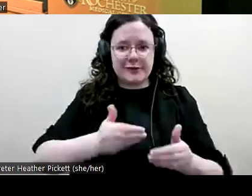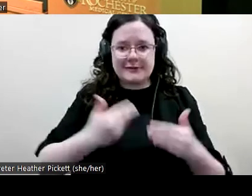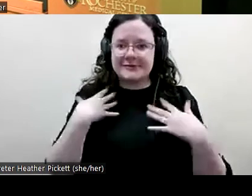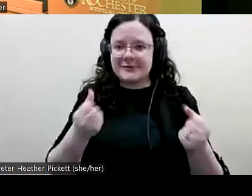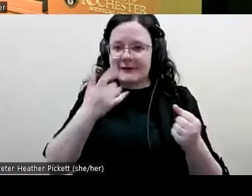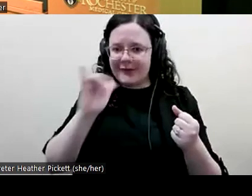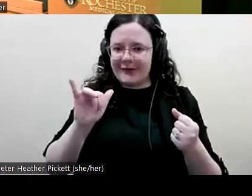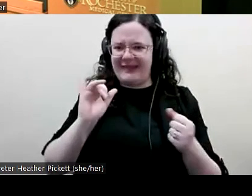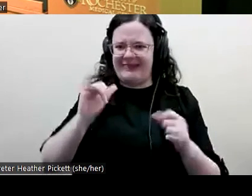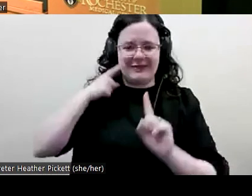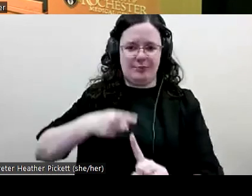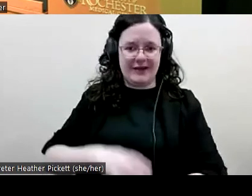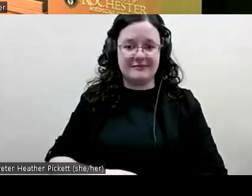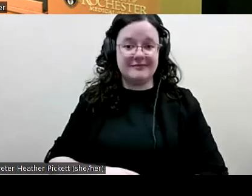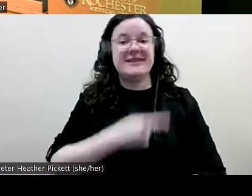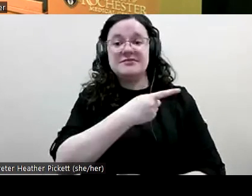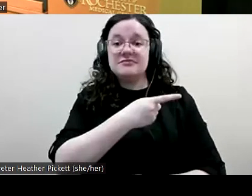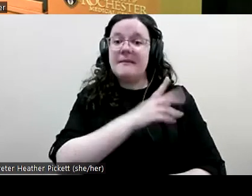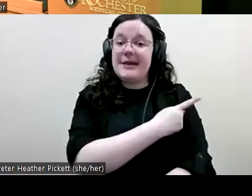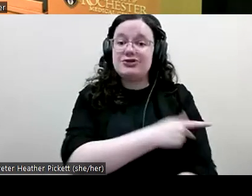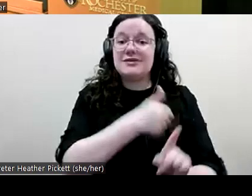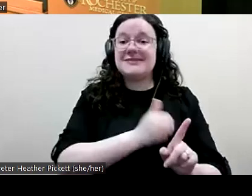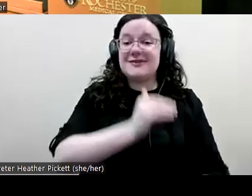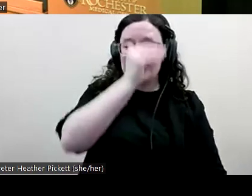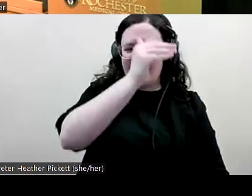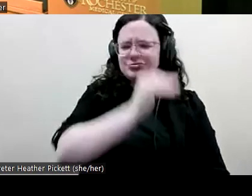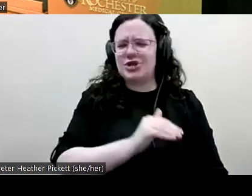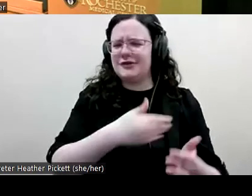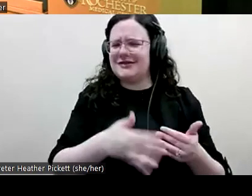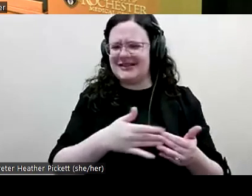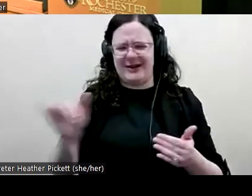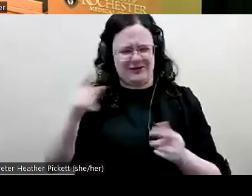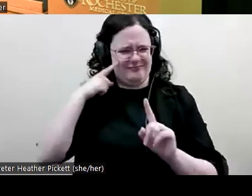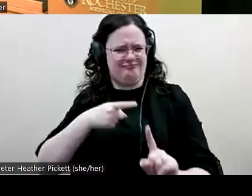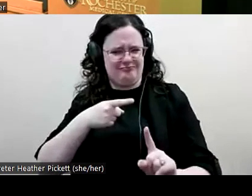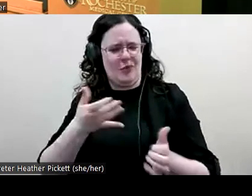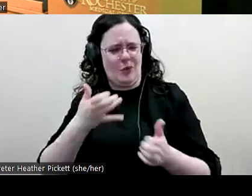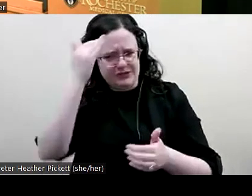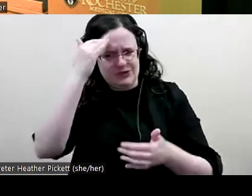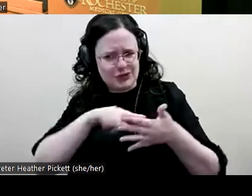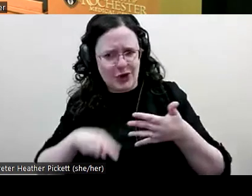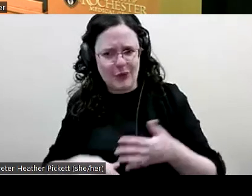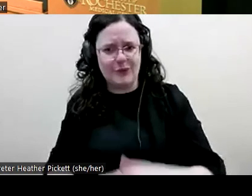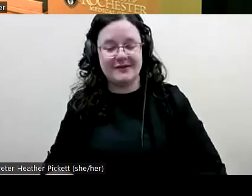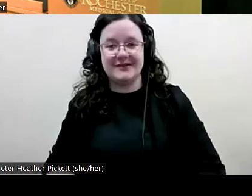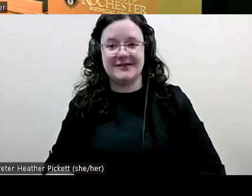it's an adult or a child um and even even when someone's given a privacy release I don't usually